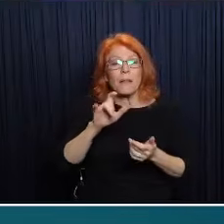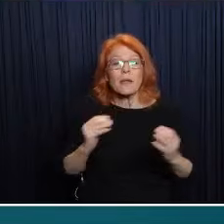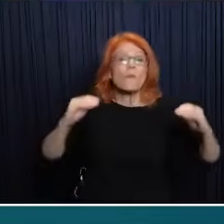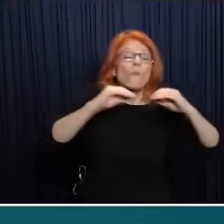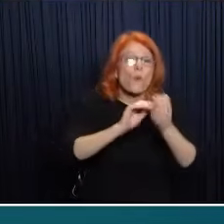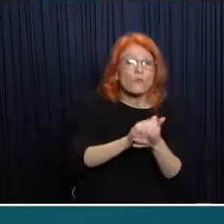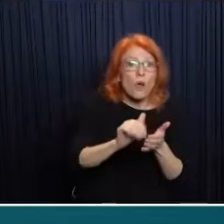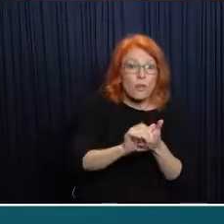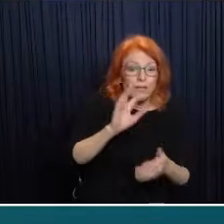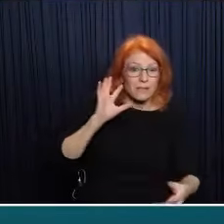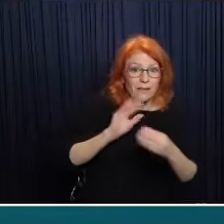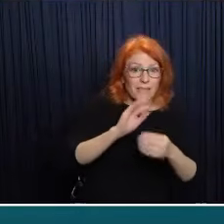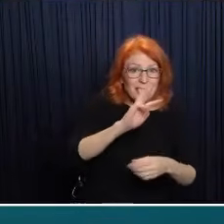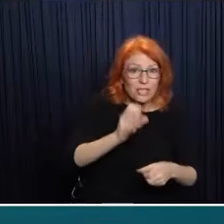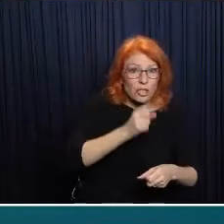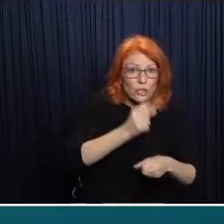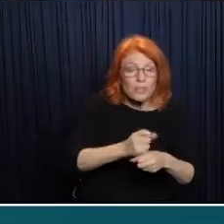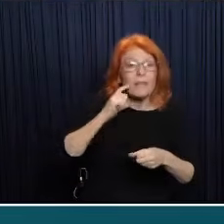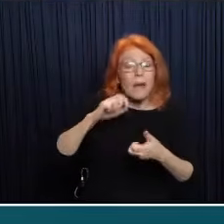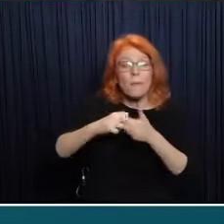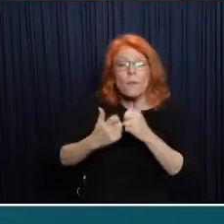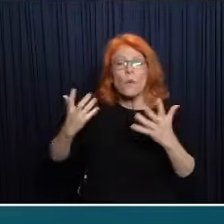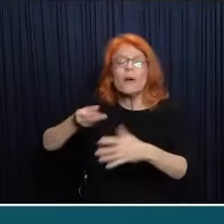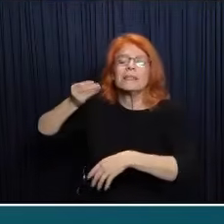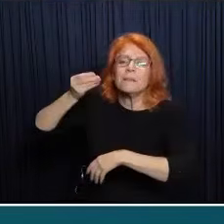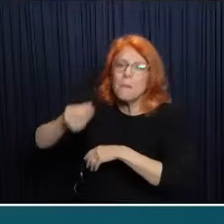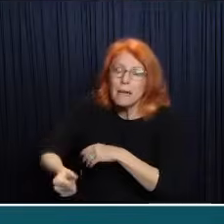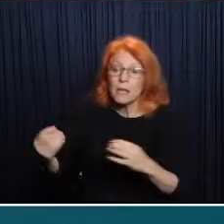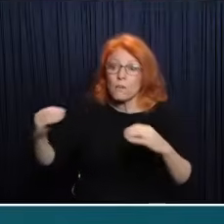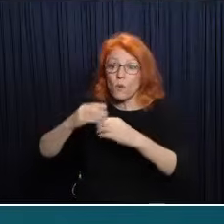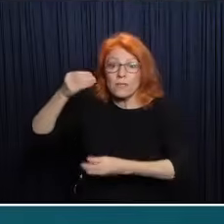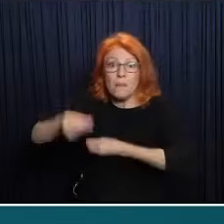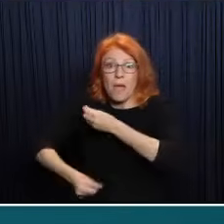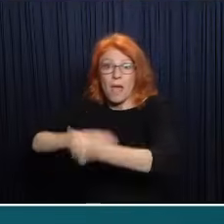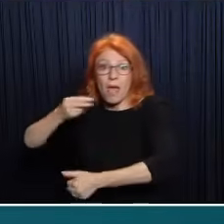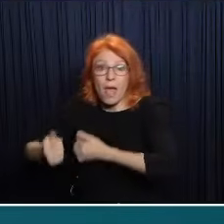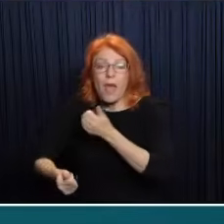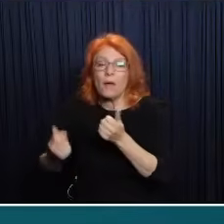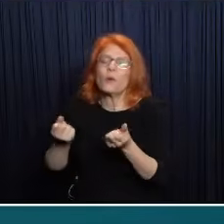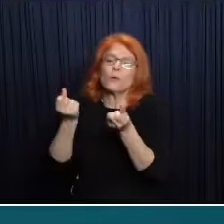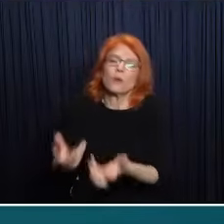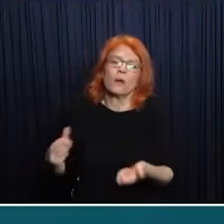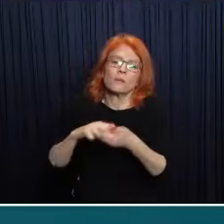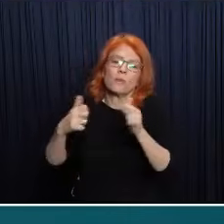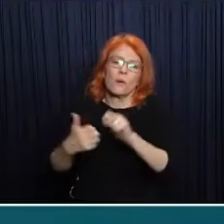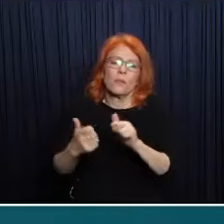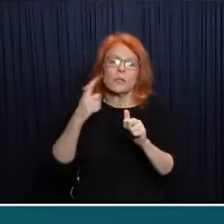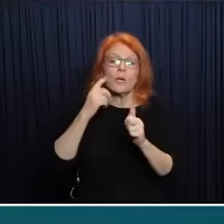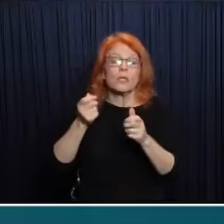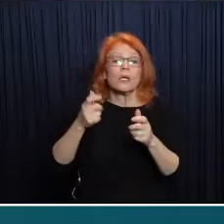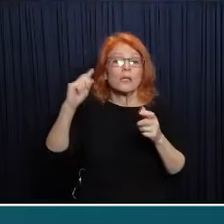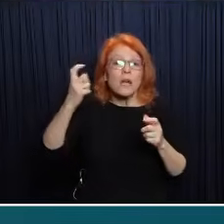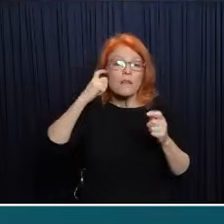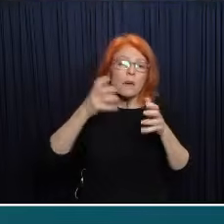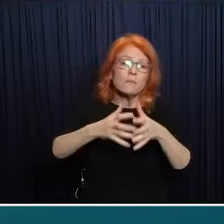WE CUT CORPORATE TAX AND STILL BROUGHT IN $10 BILLION MORE IN SIX YEARS. WE HAVE A SPENDING PROBLEM.